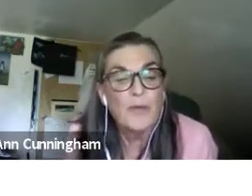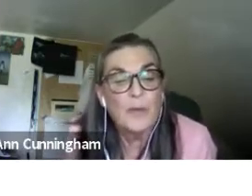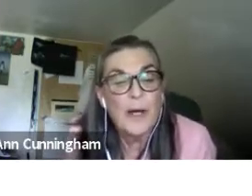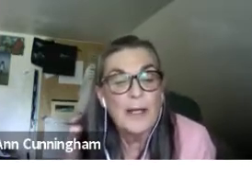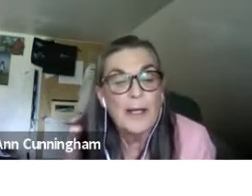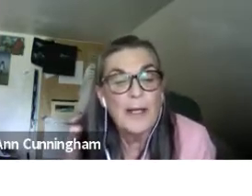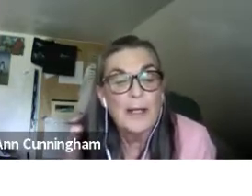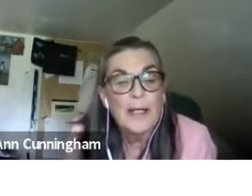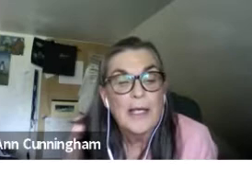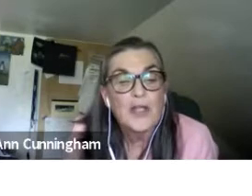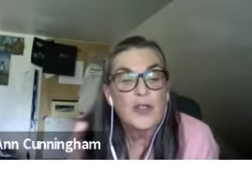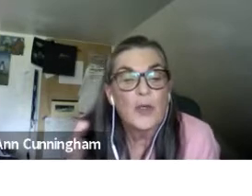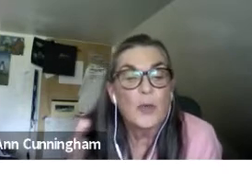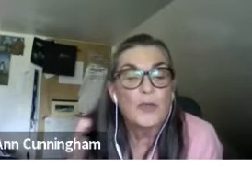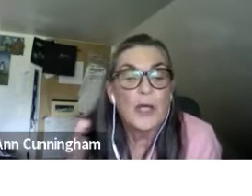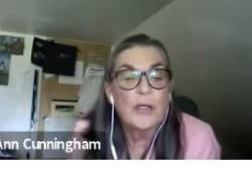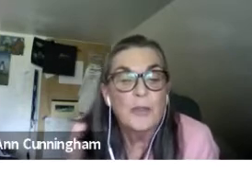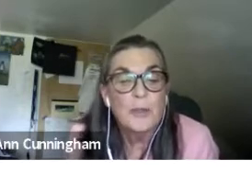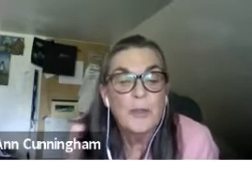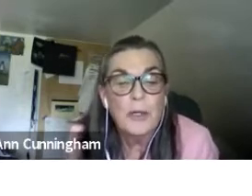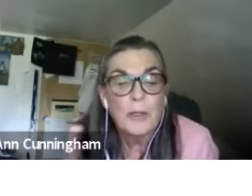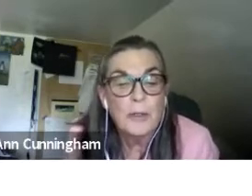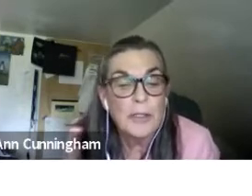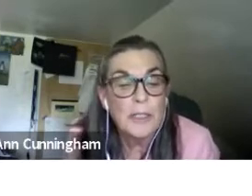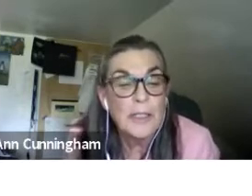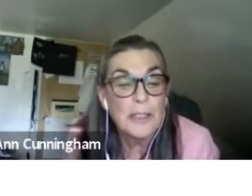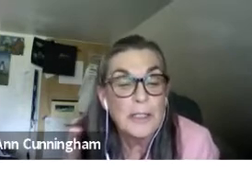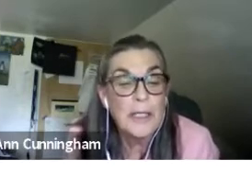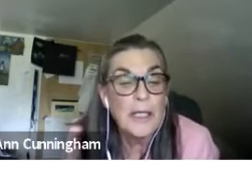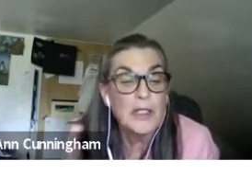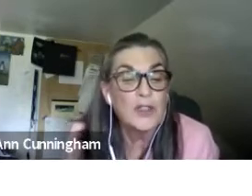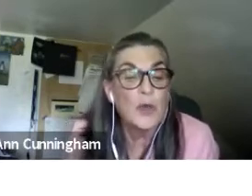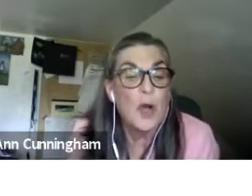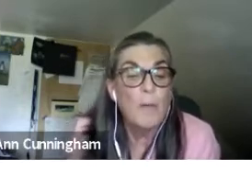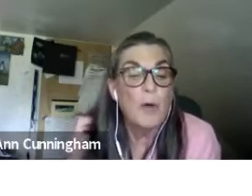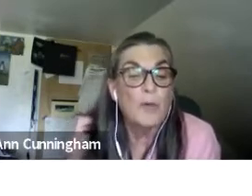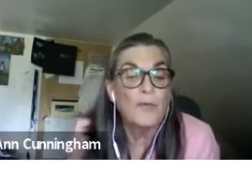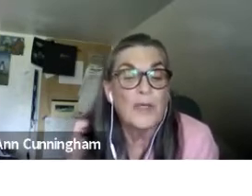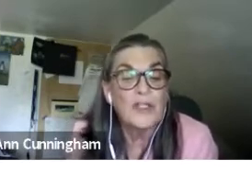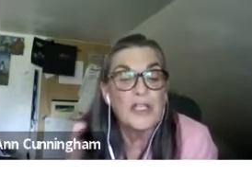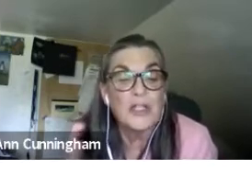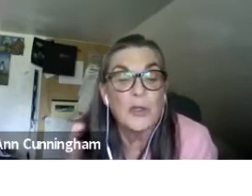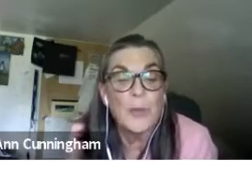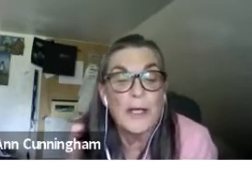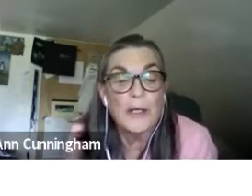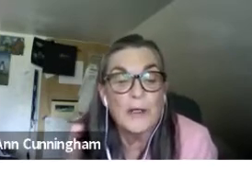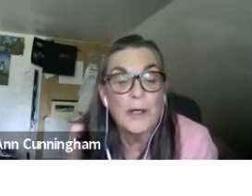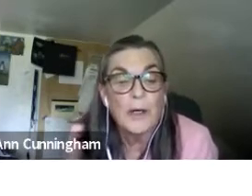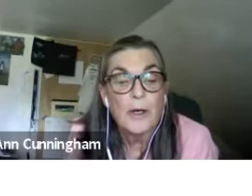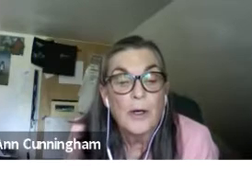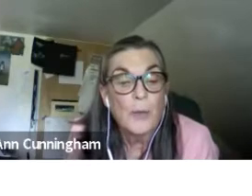wide. It shows a nude young girl kneeling in a straw boat facing to the right. The right